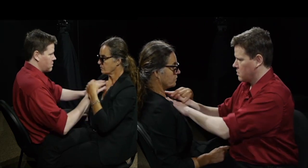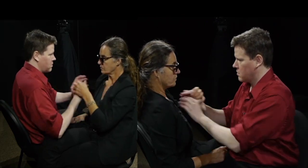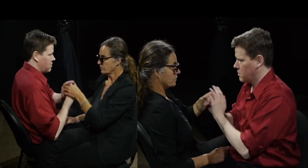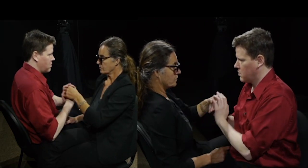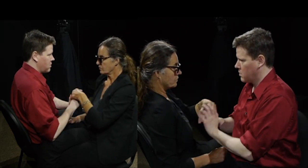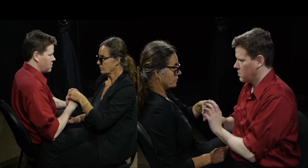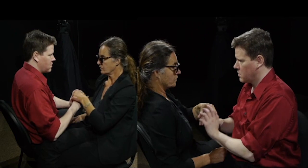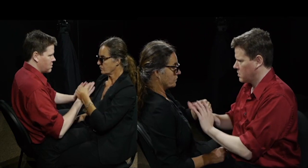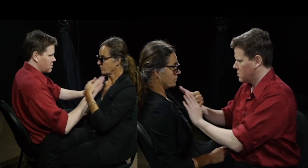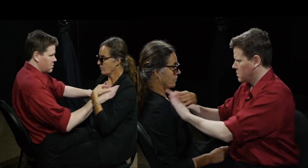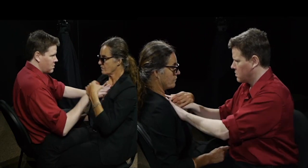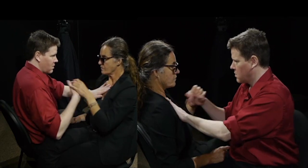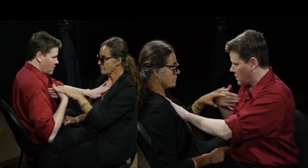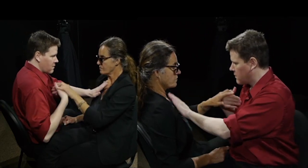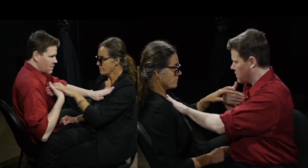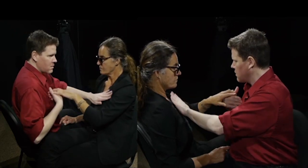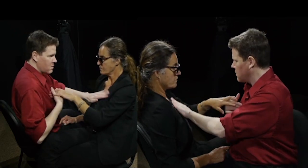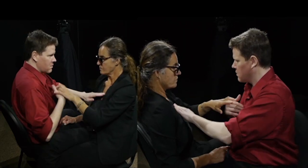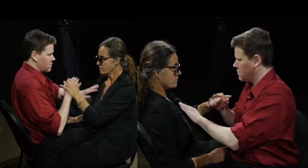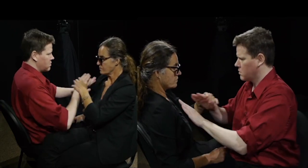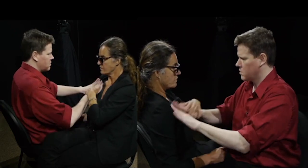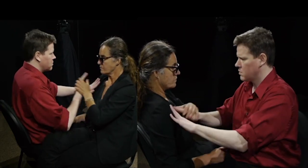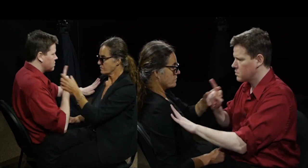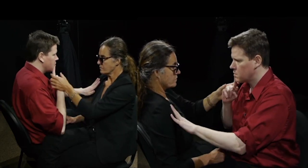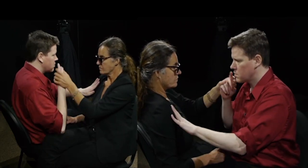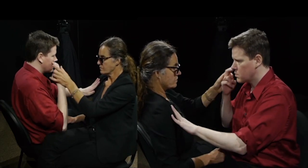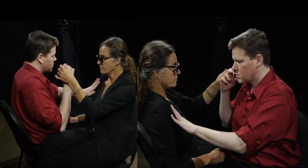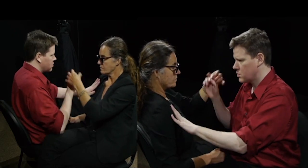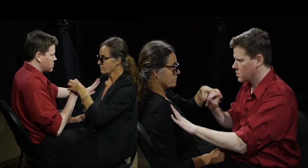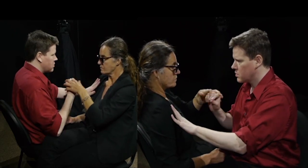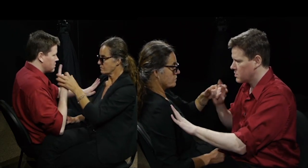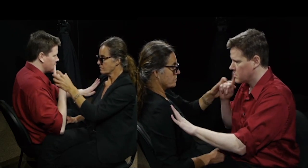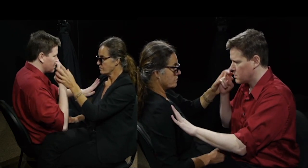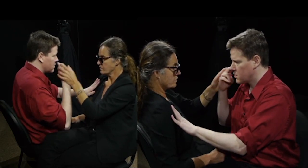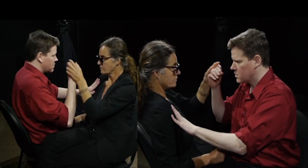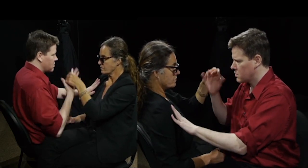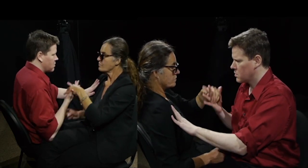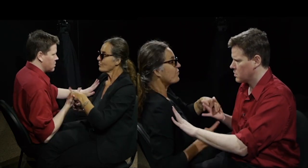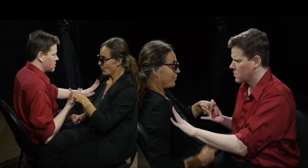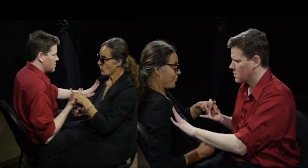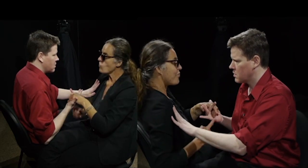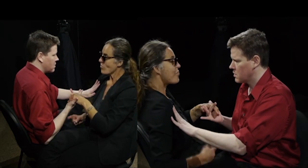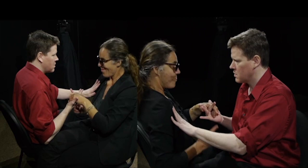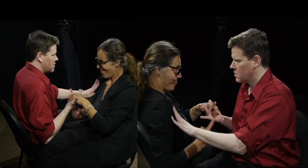from their lived experience into the classroom and are models for blind children. Now, tell me, why don't DeafBlind children